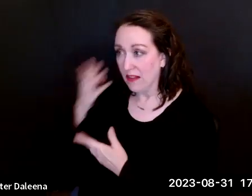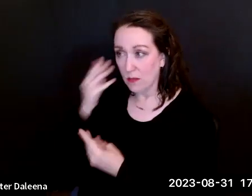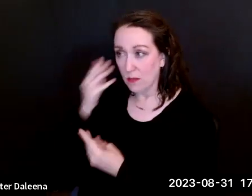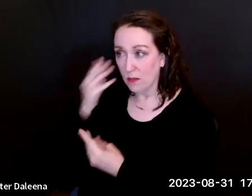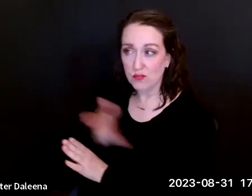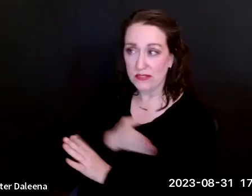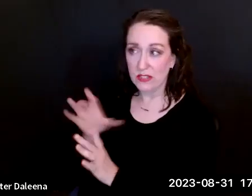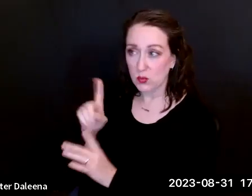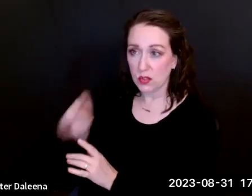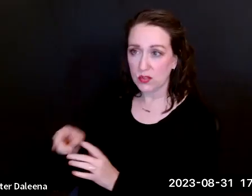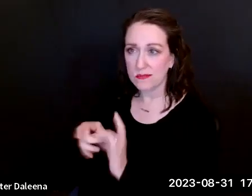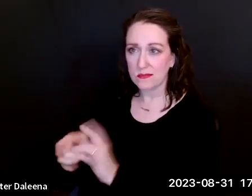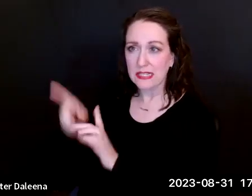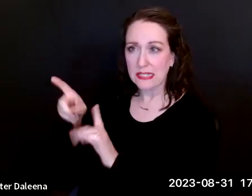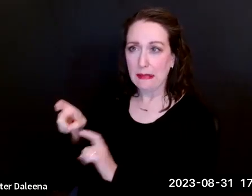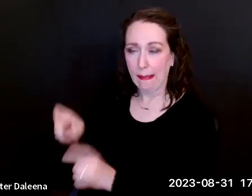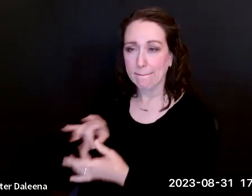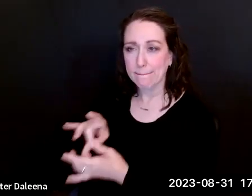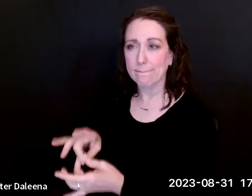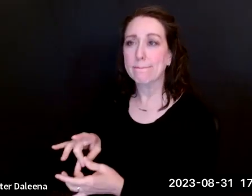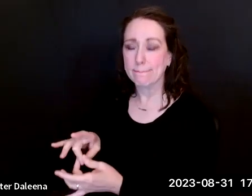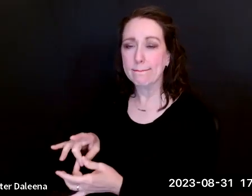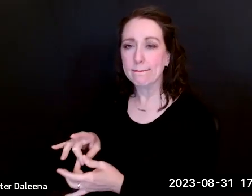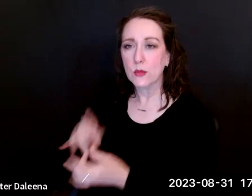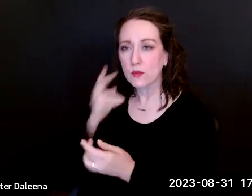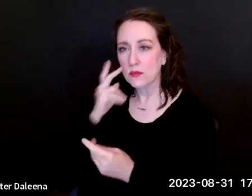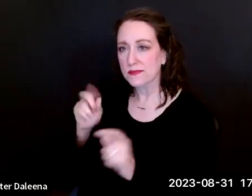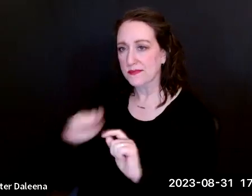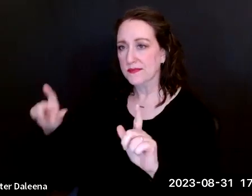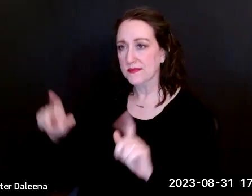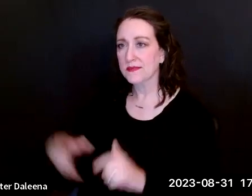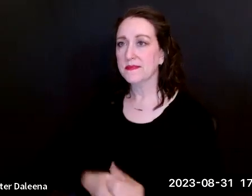about the exam in relation to what's on our screen so there was a question earlier about